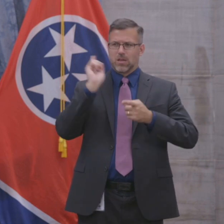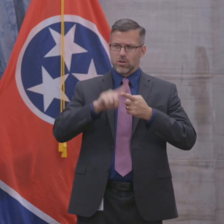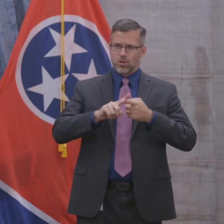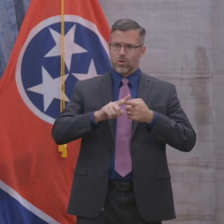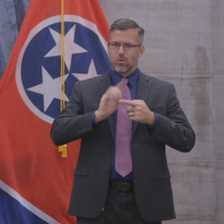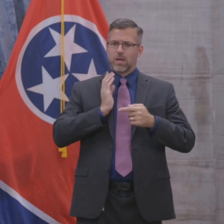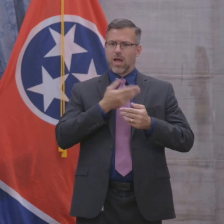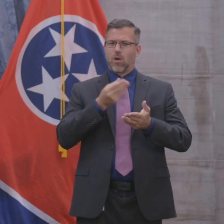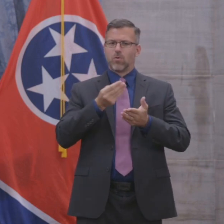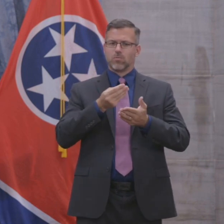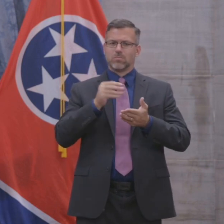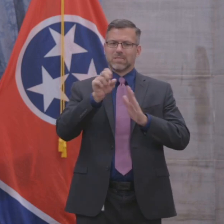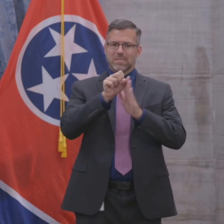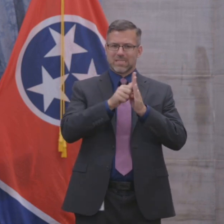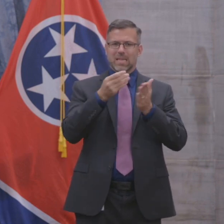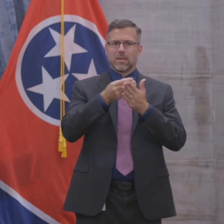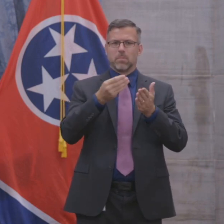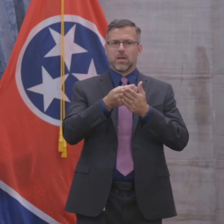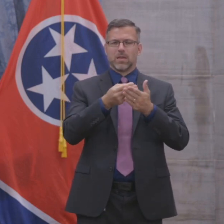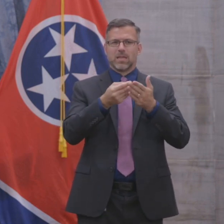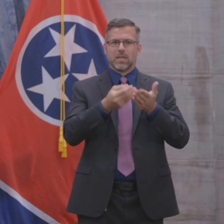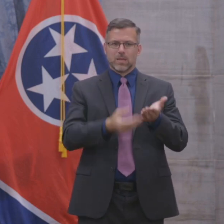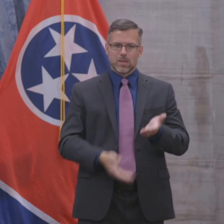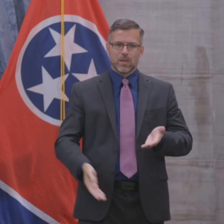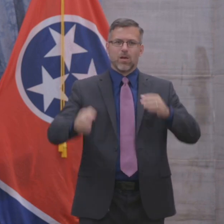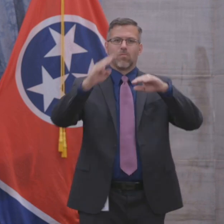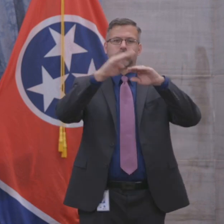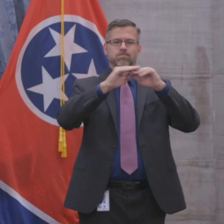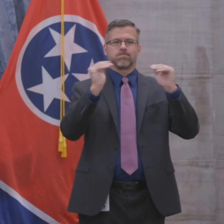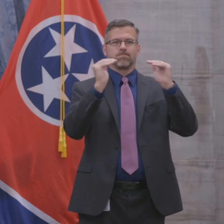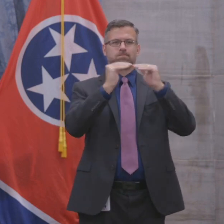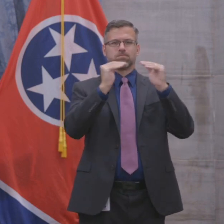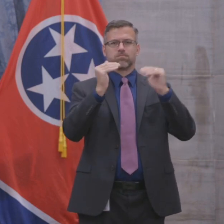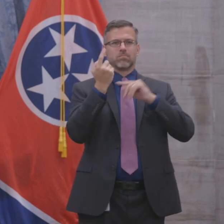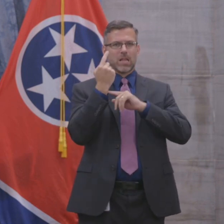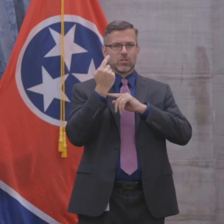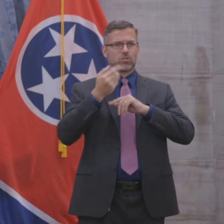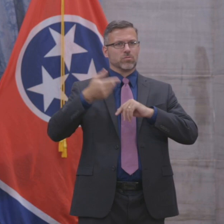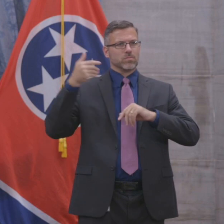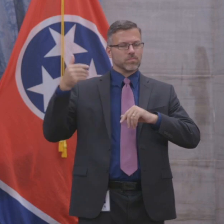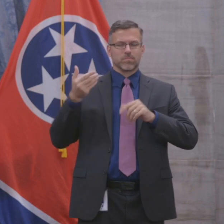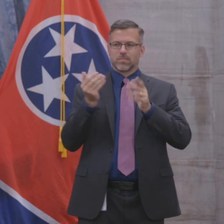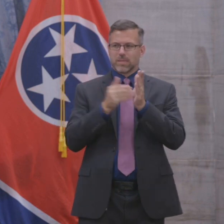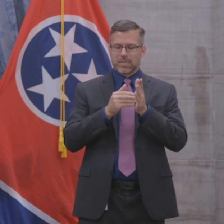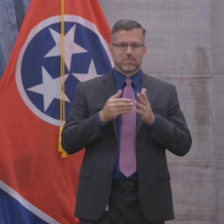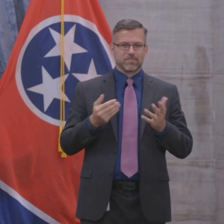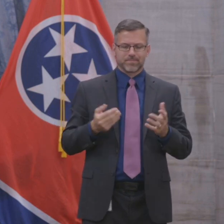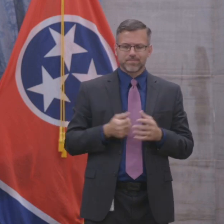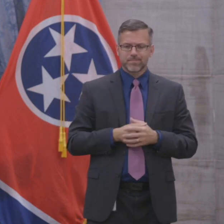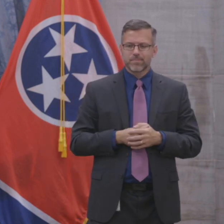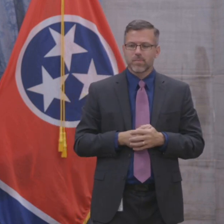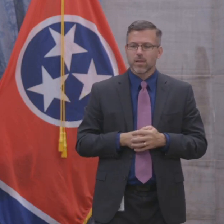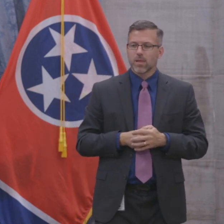we have to remain vigilant. What Tennesseans have been doing, as I said, appears to be working. But that means we have